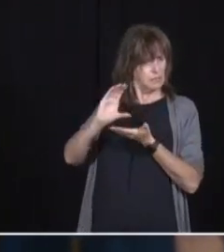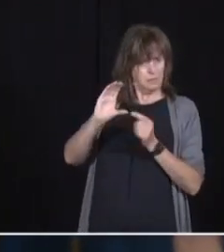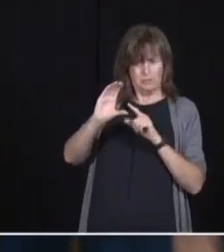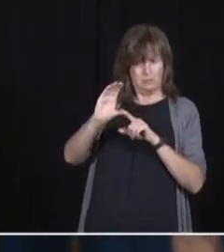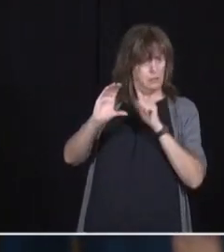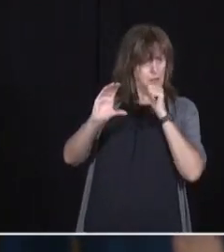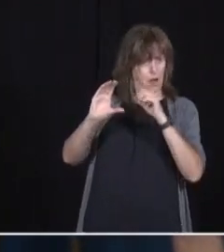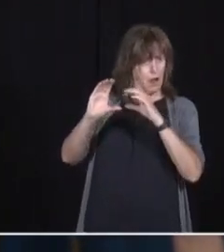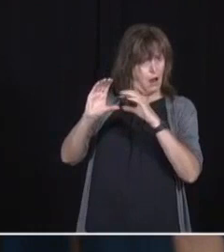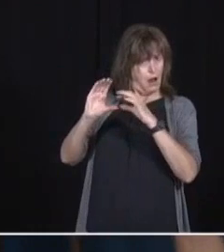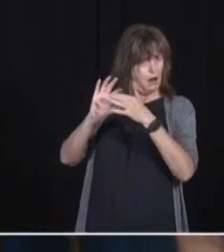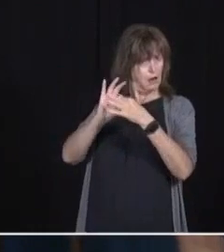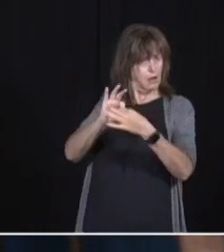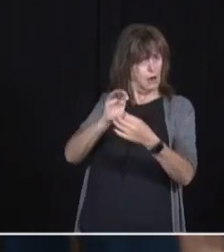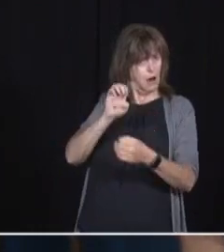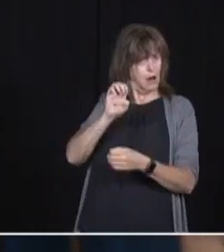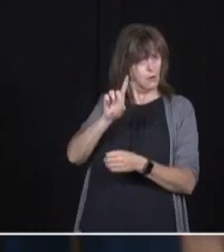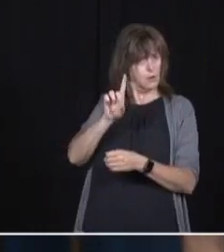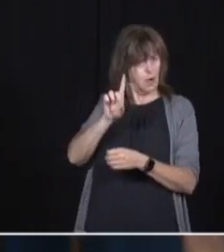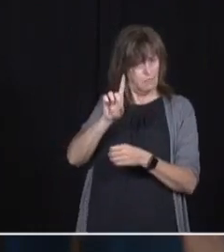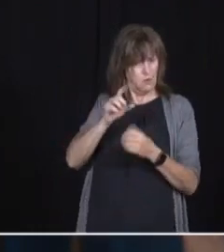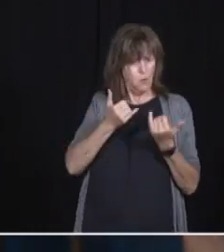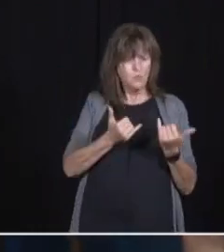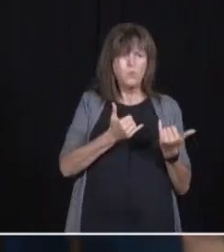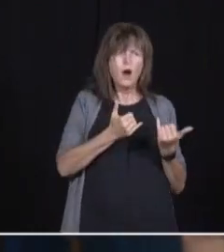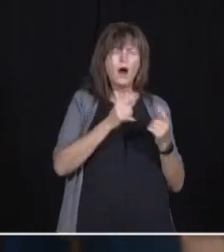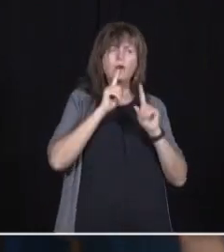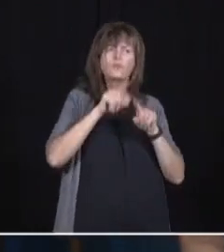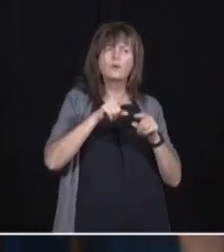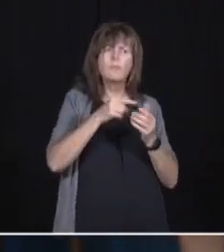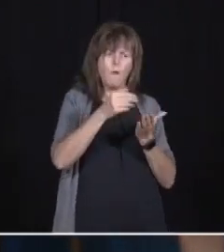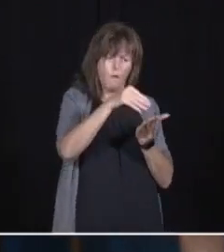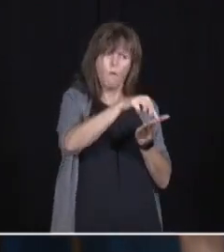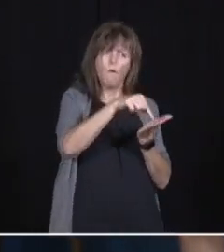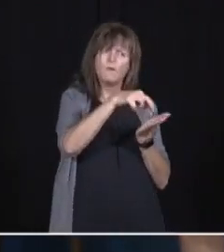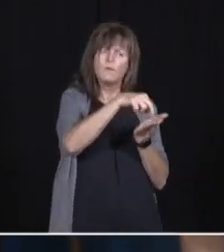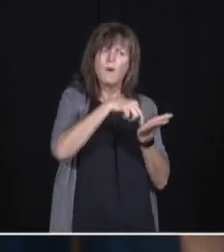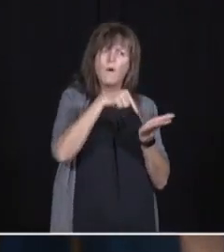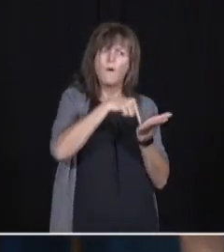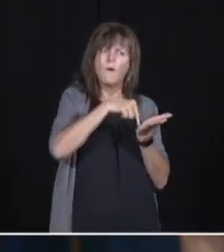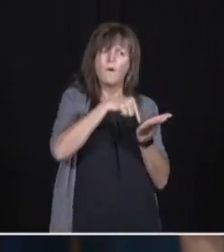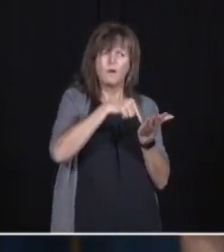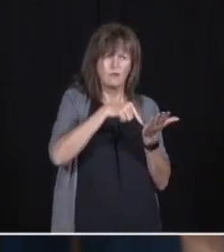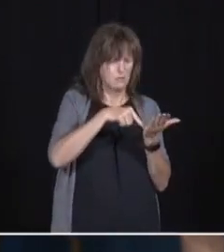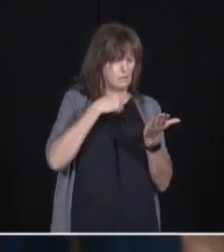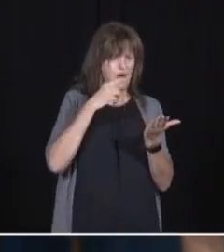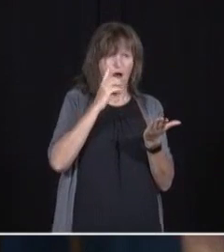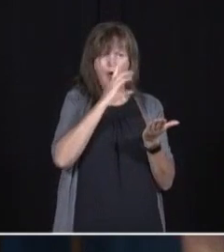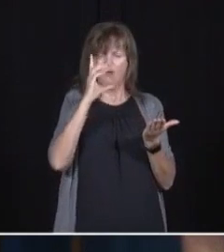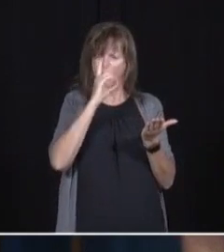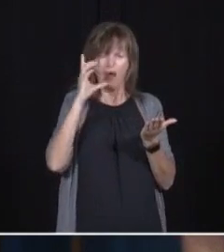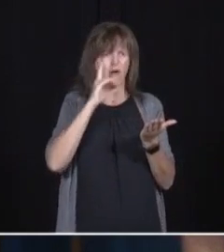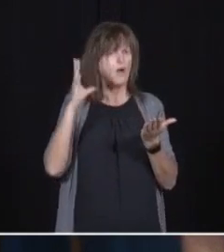There's a couple reports today that say it is going to cost hundreds of millions of dollars to safely reopen